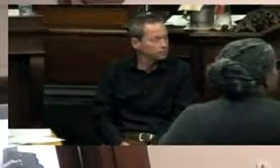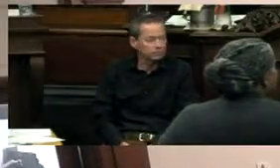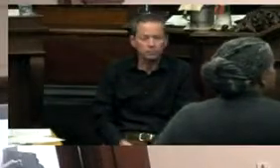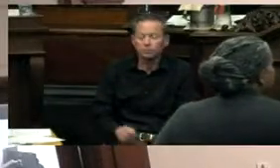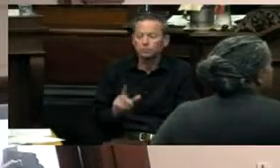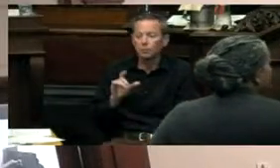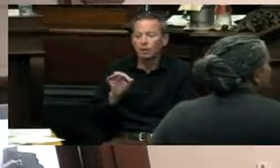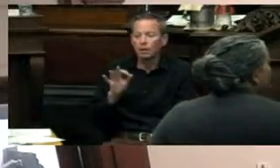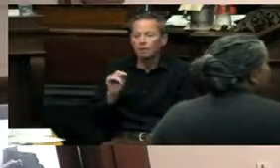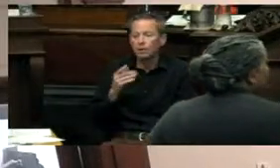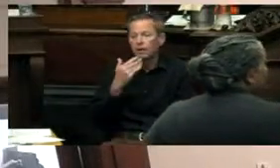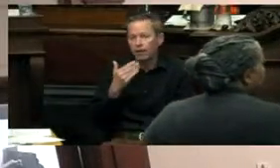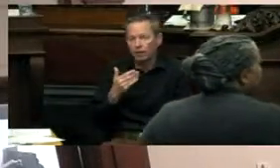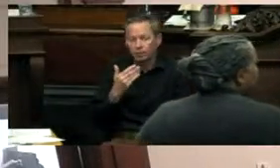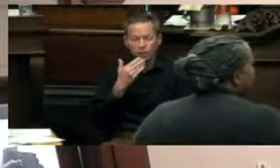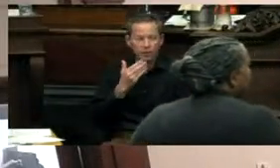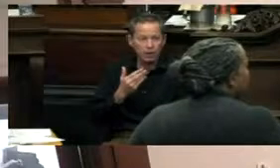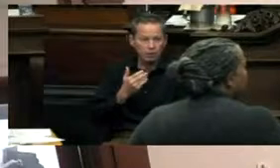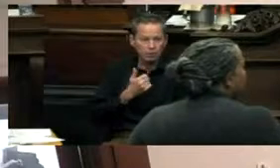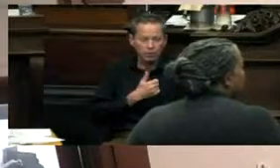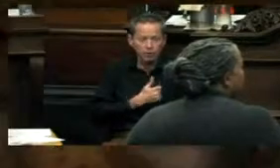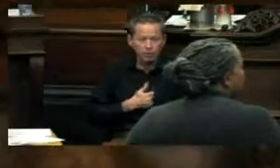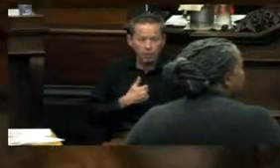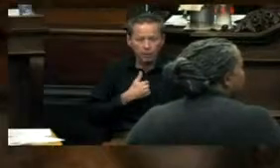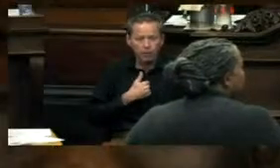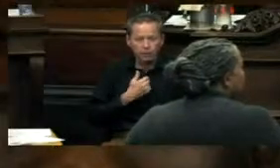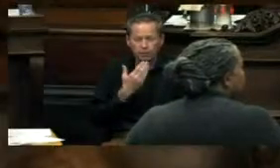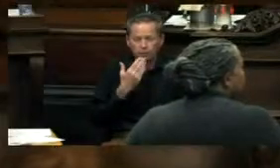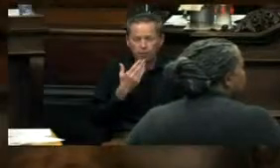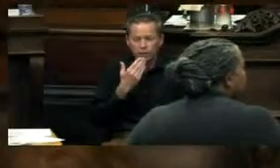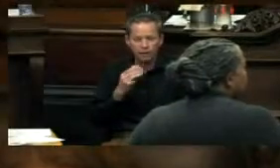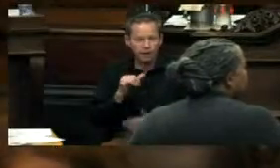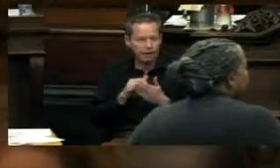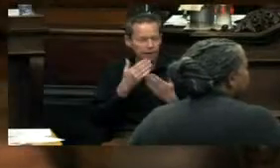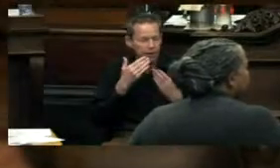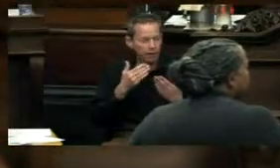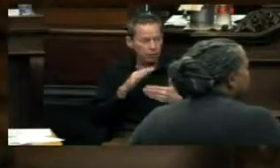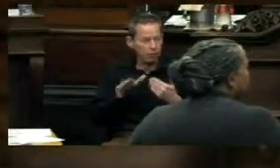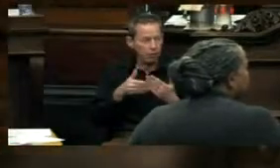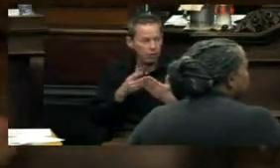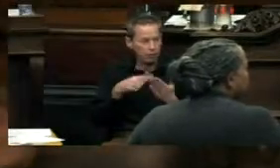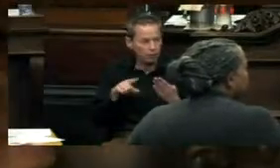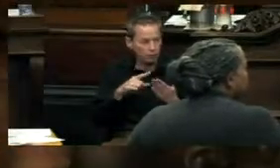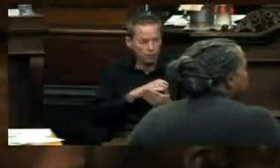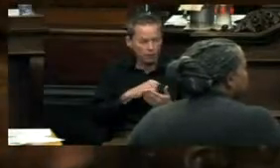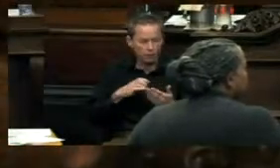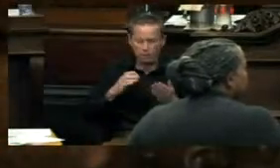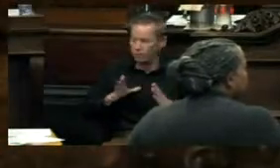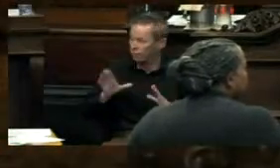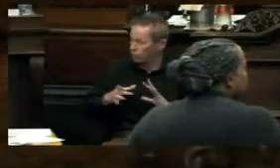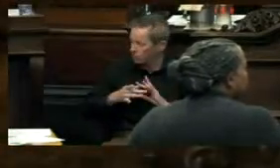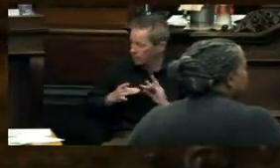in committee, but moving it forward. Thank you. Thank you